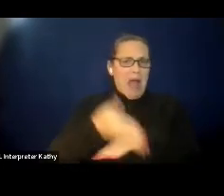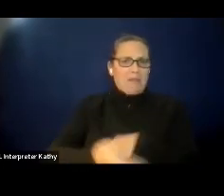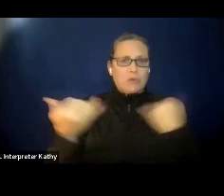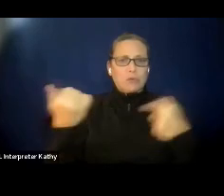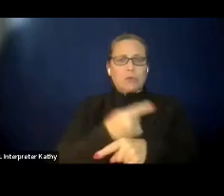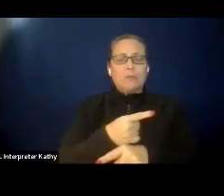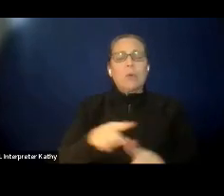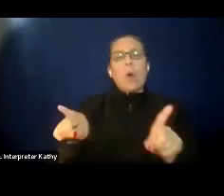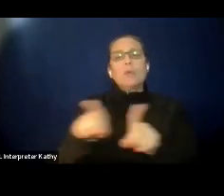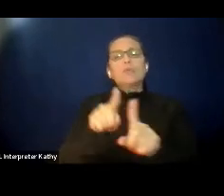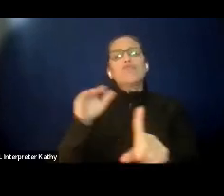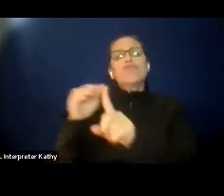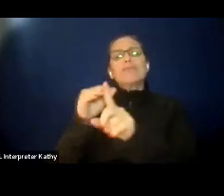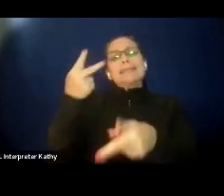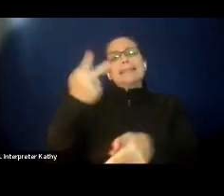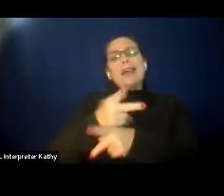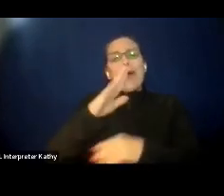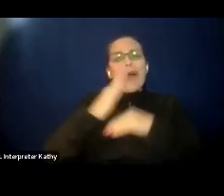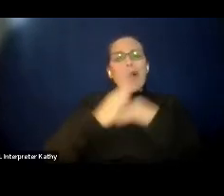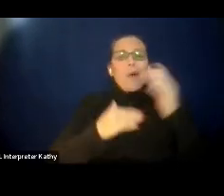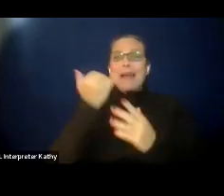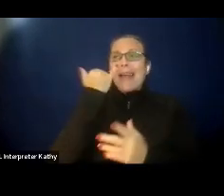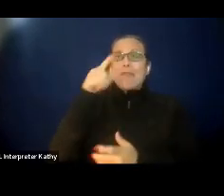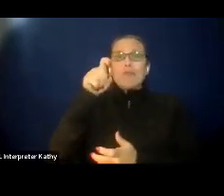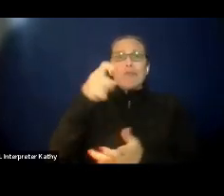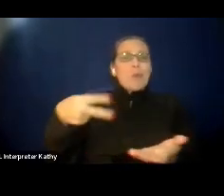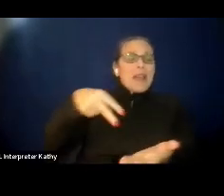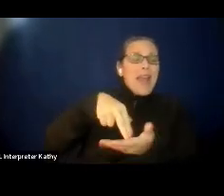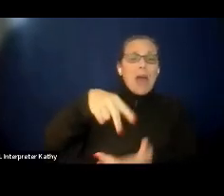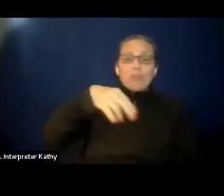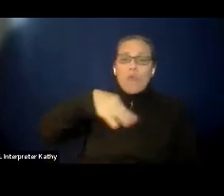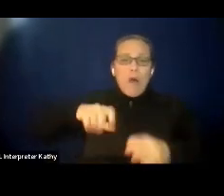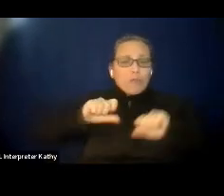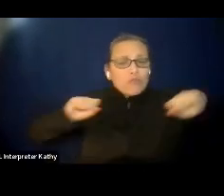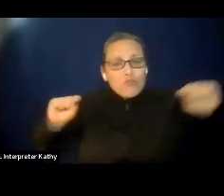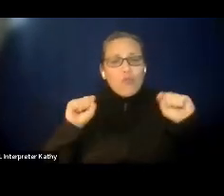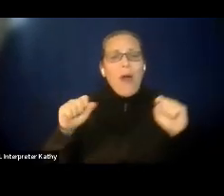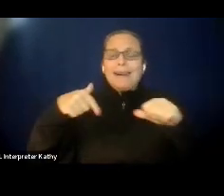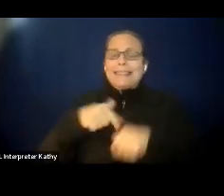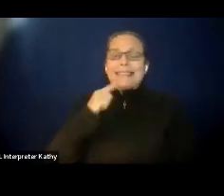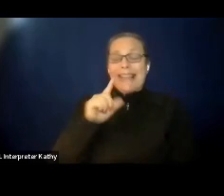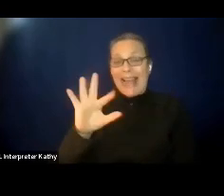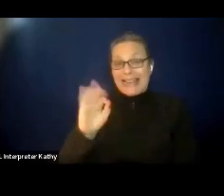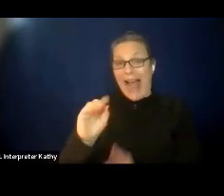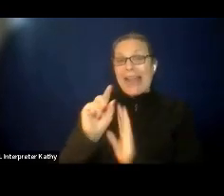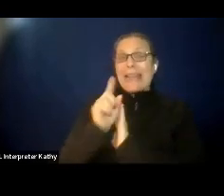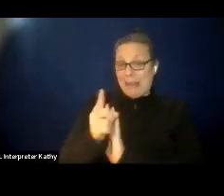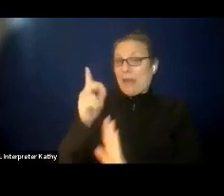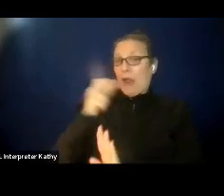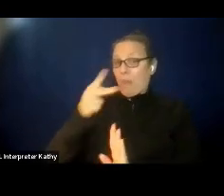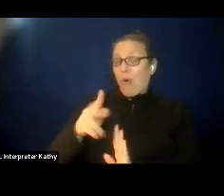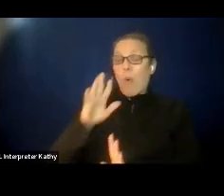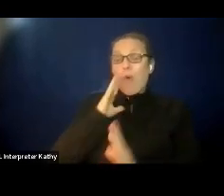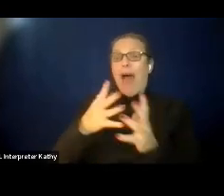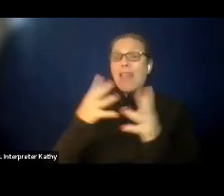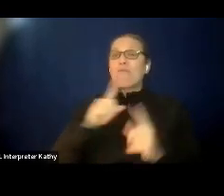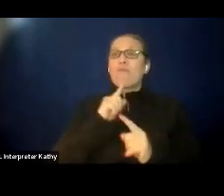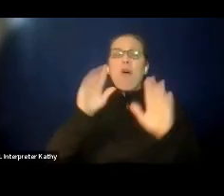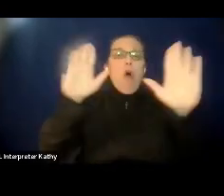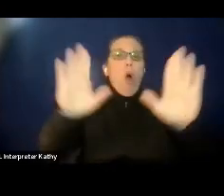this presentation will be shared with registranted following, probably in the week. And just a reminder to take care of your comfort, get up, move around,